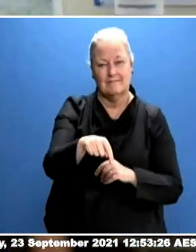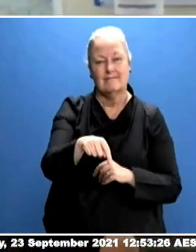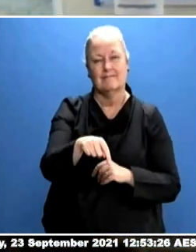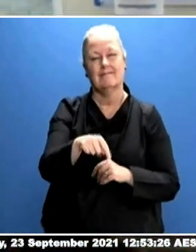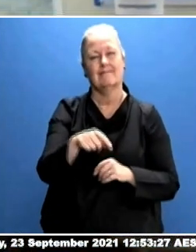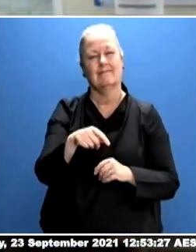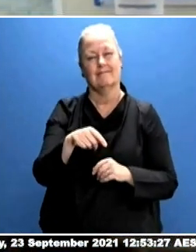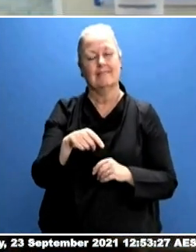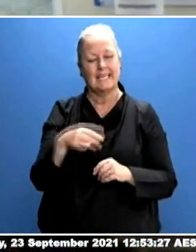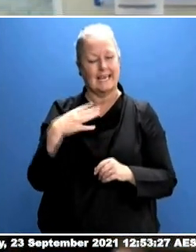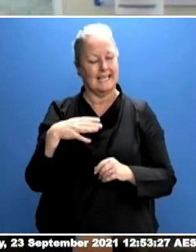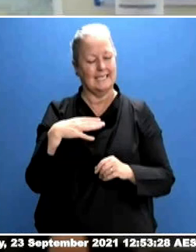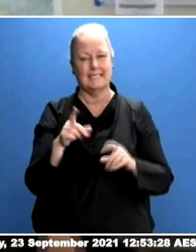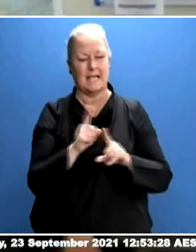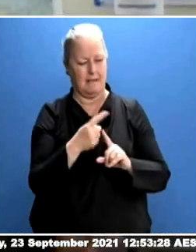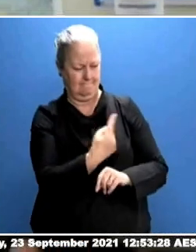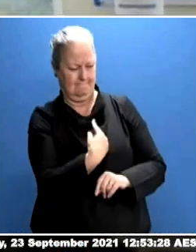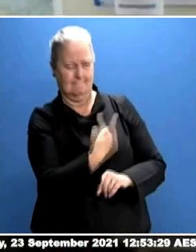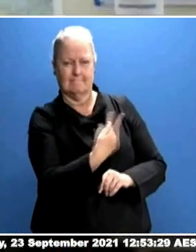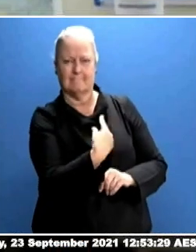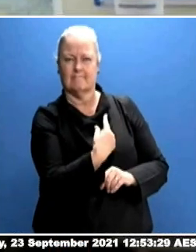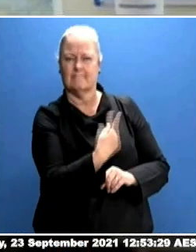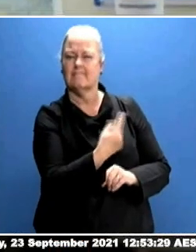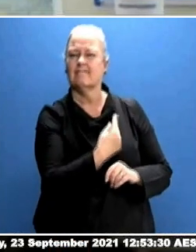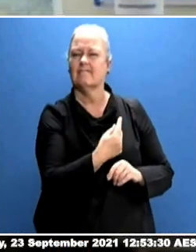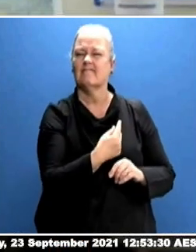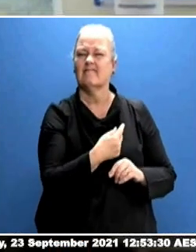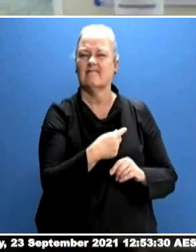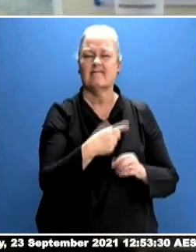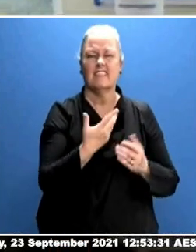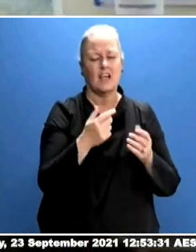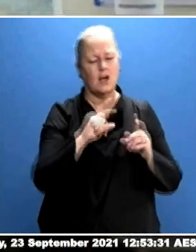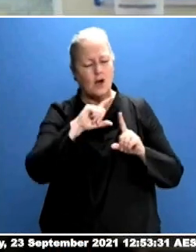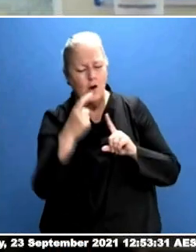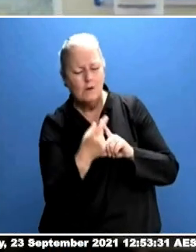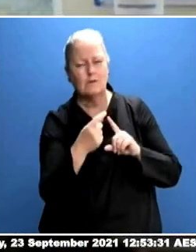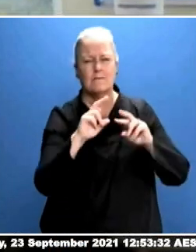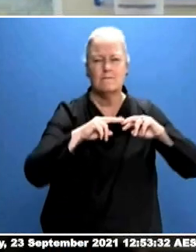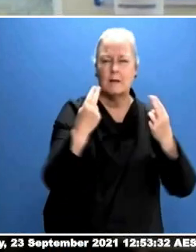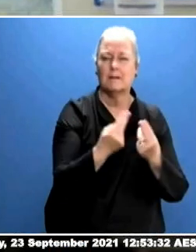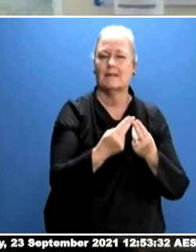the same cultural or family background is important for things not getting